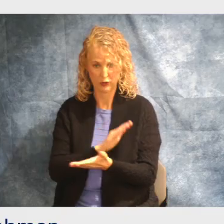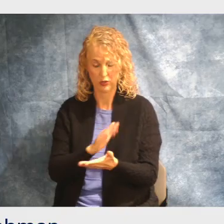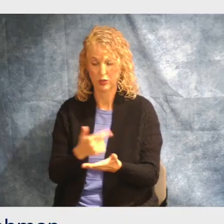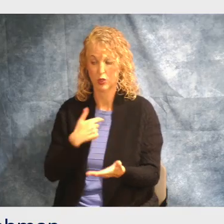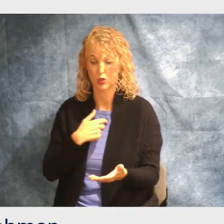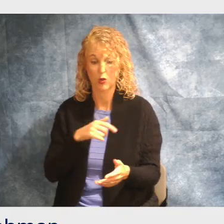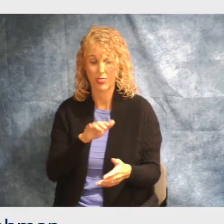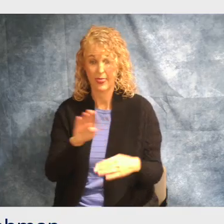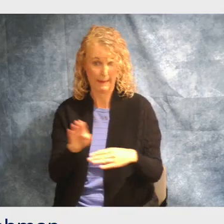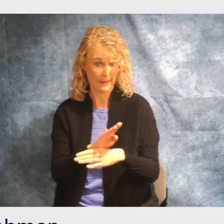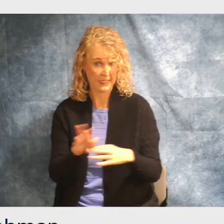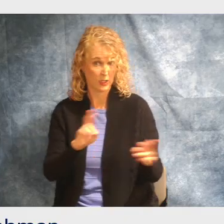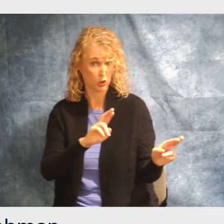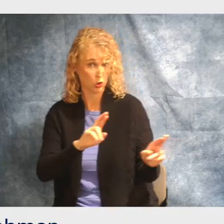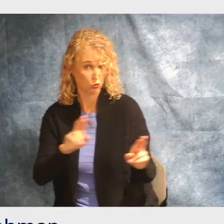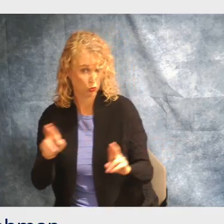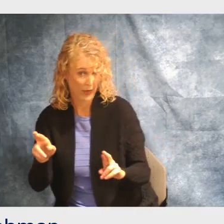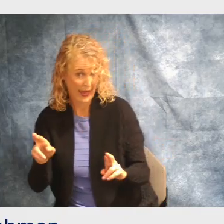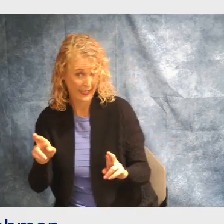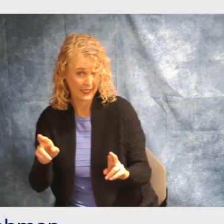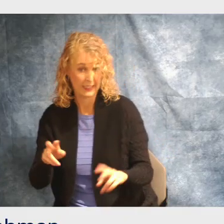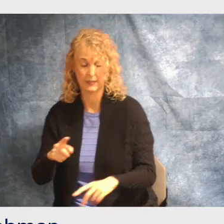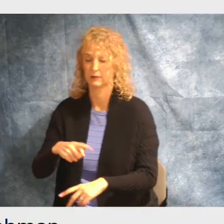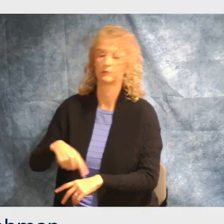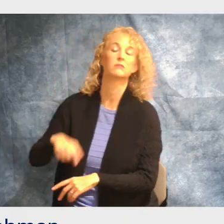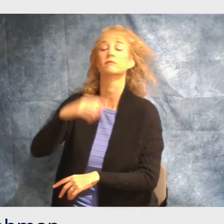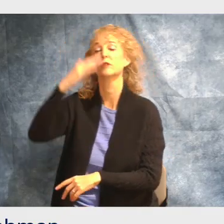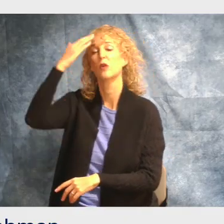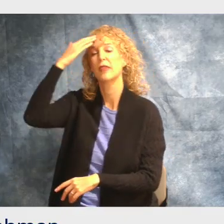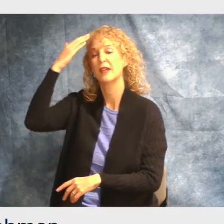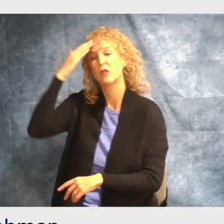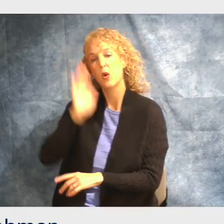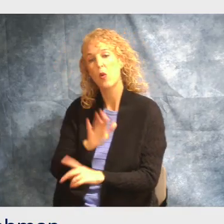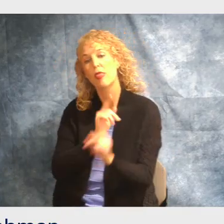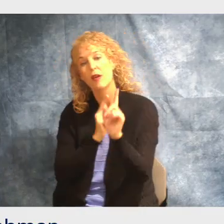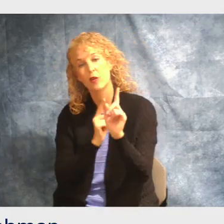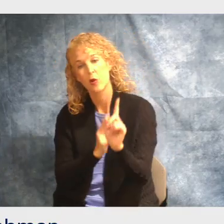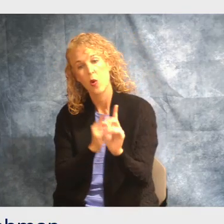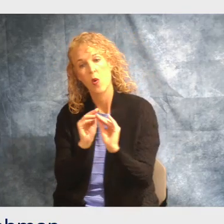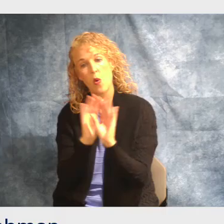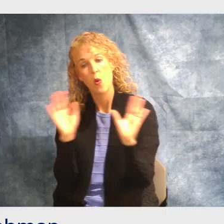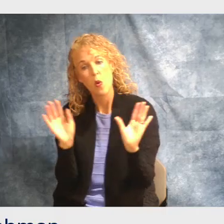if they demonstrating kind of an understanding of what they wanted to do, if their project was